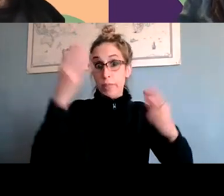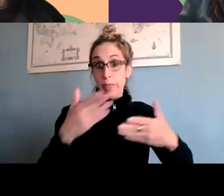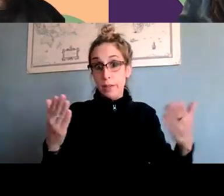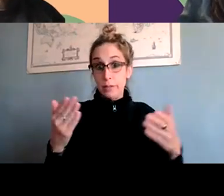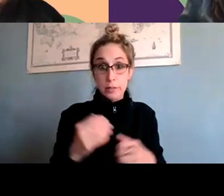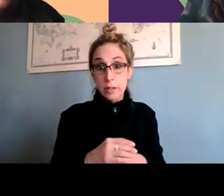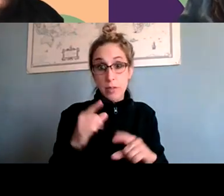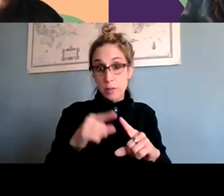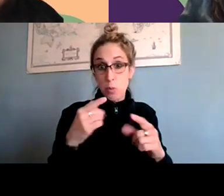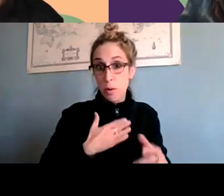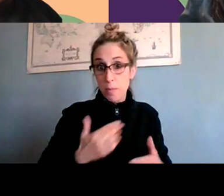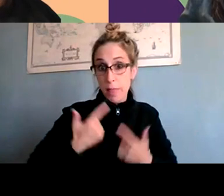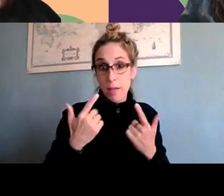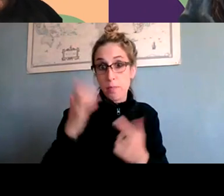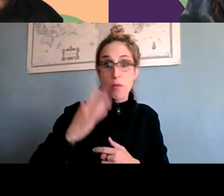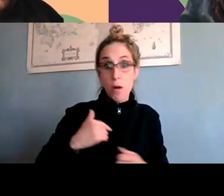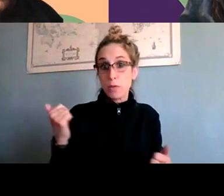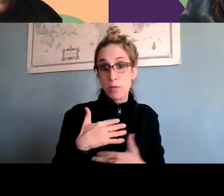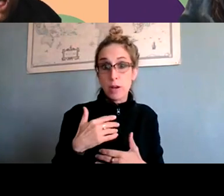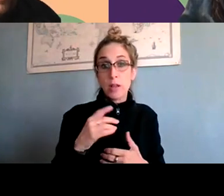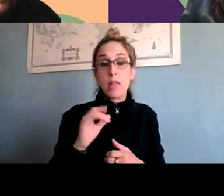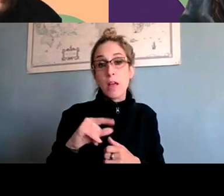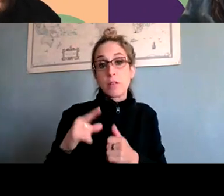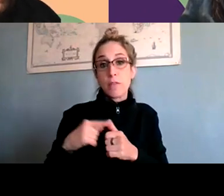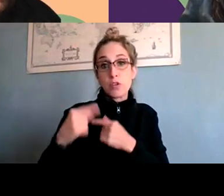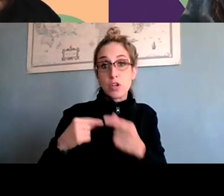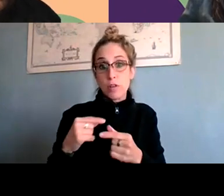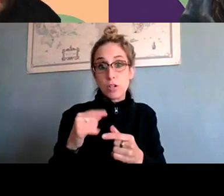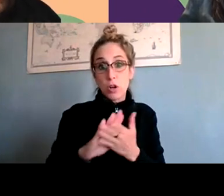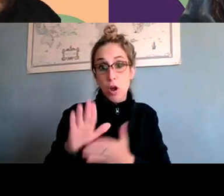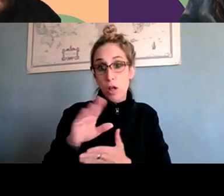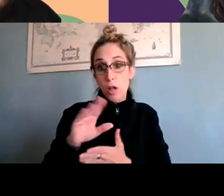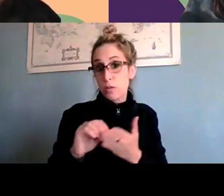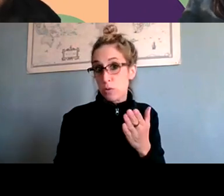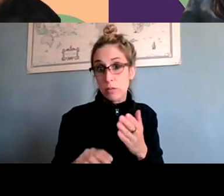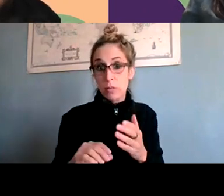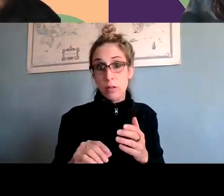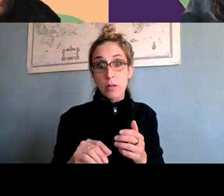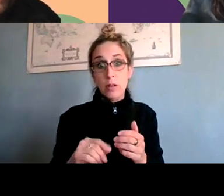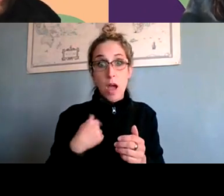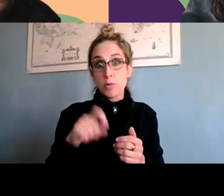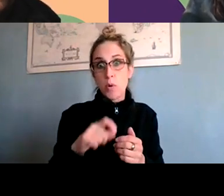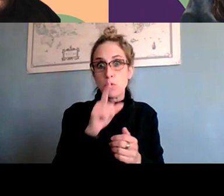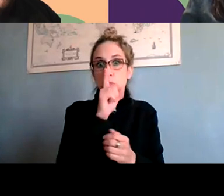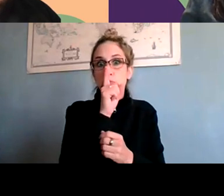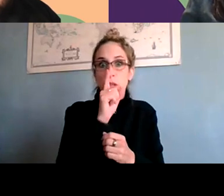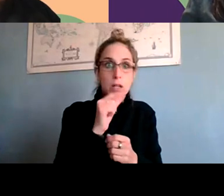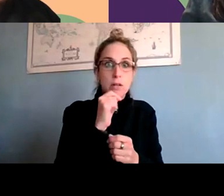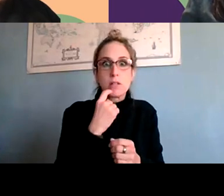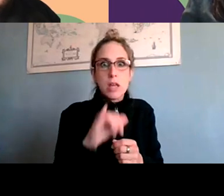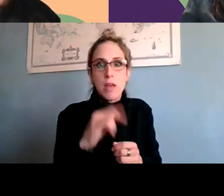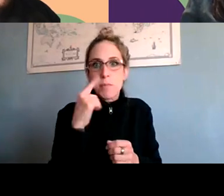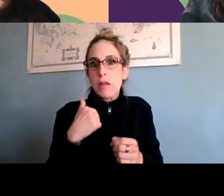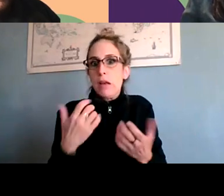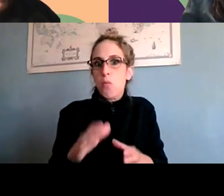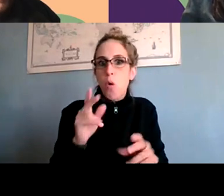Kyle Livie (he/him/his): Whereas I was afraid to, and I think that's the first generation college student, you know, I was supposed to not say that because I didn't want people to know that I didn't know.